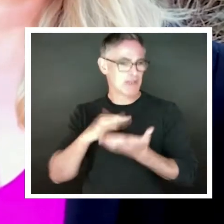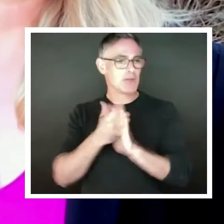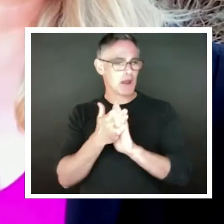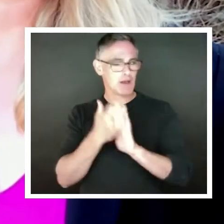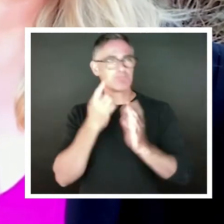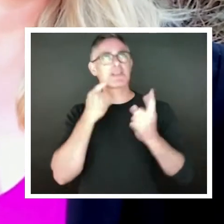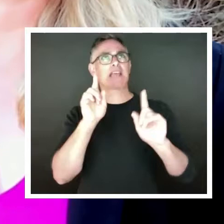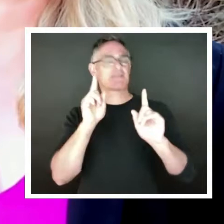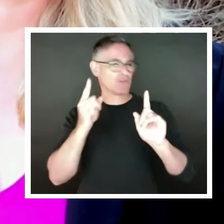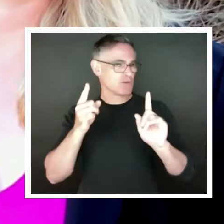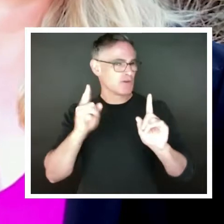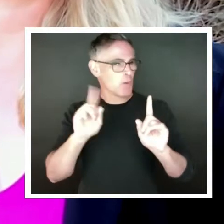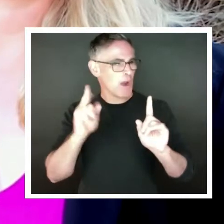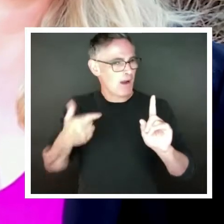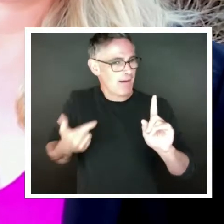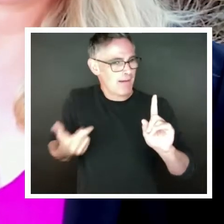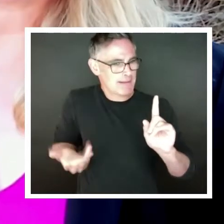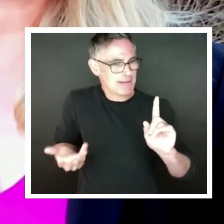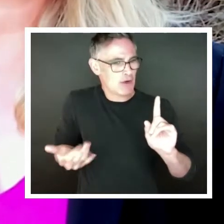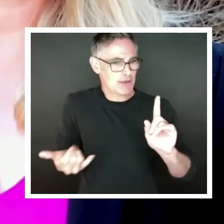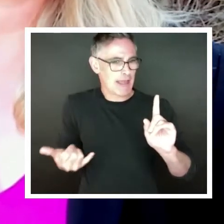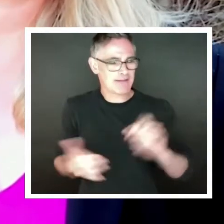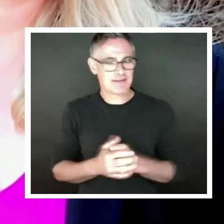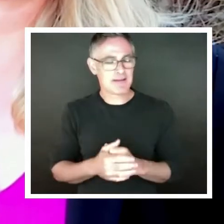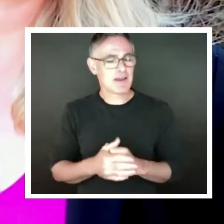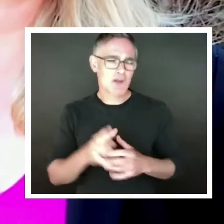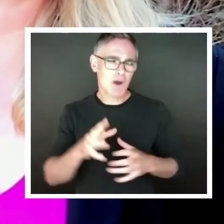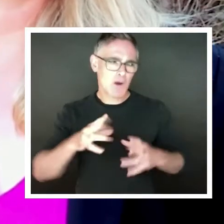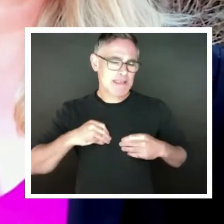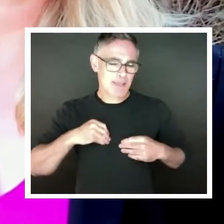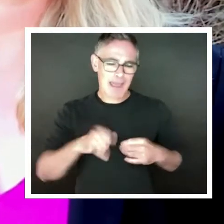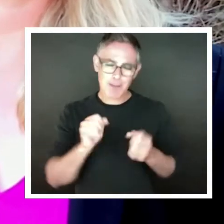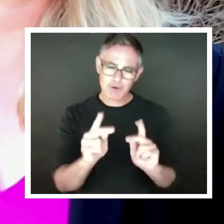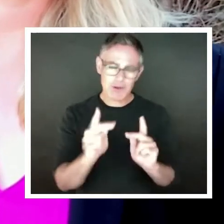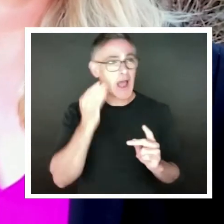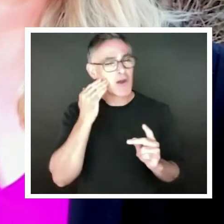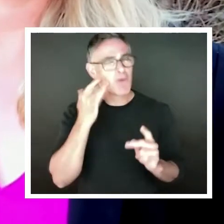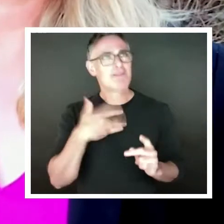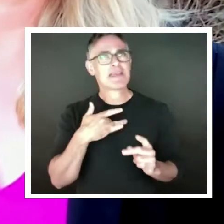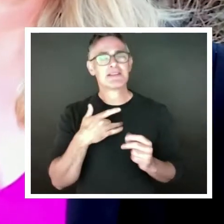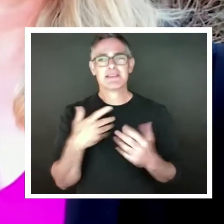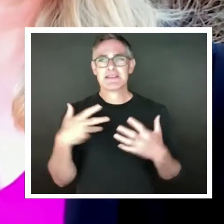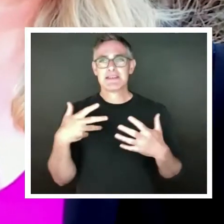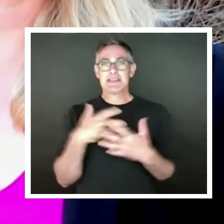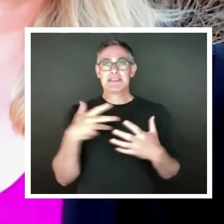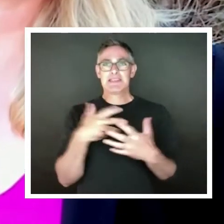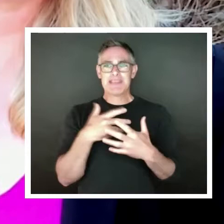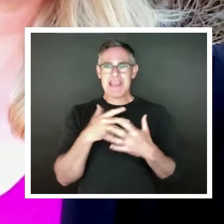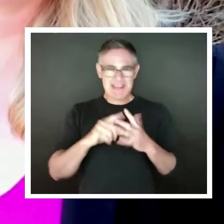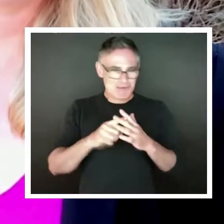Embrace this opportunity. I know it can feel intimidating to start your career around a bunch of seasoned professionals